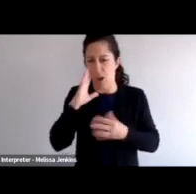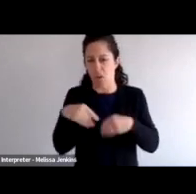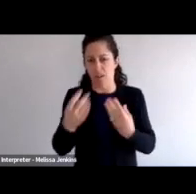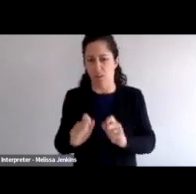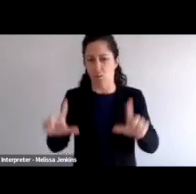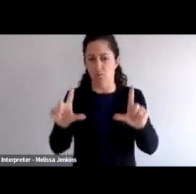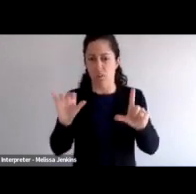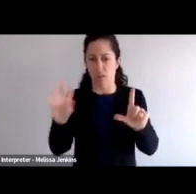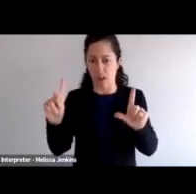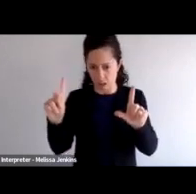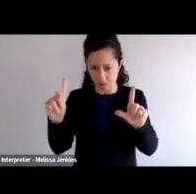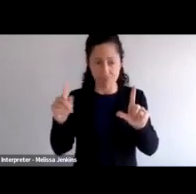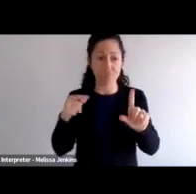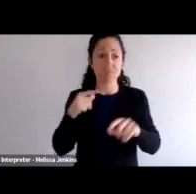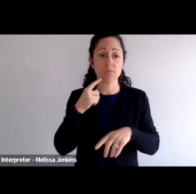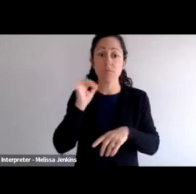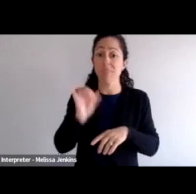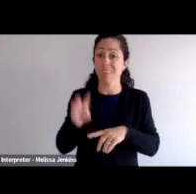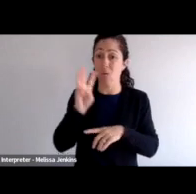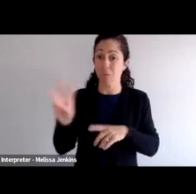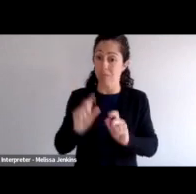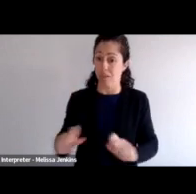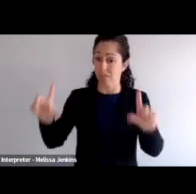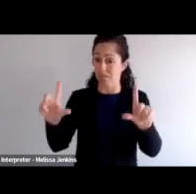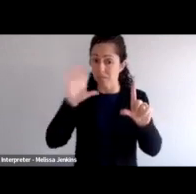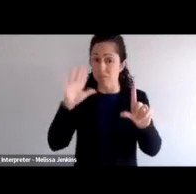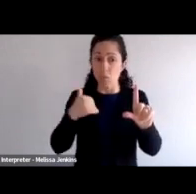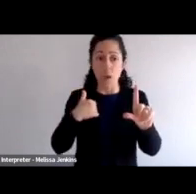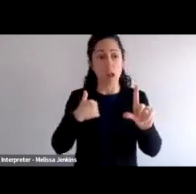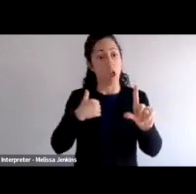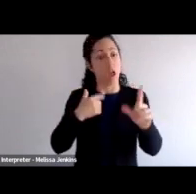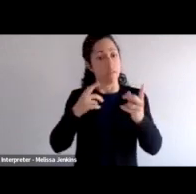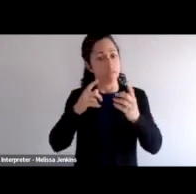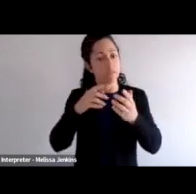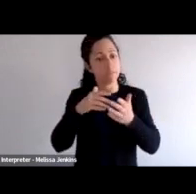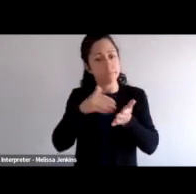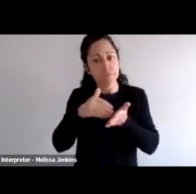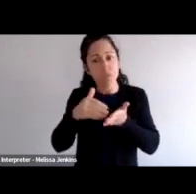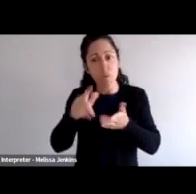questions and other information that you may want about this data collection program. Once you hit